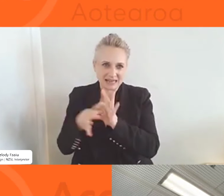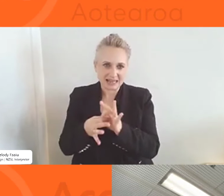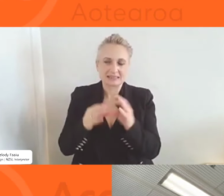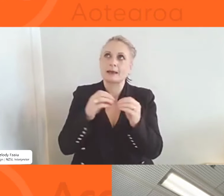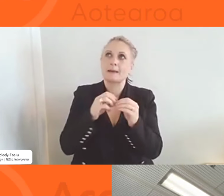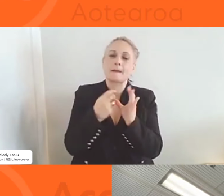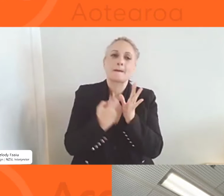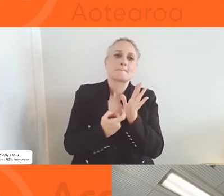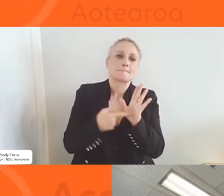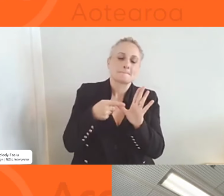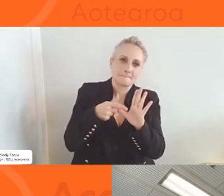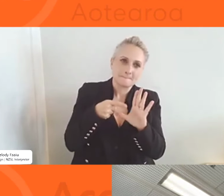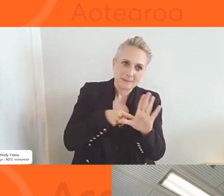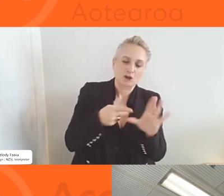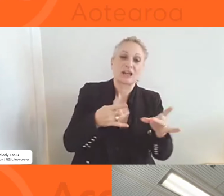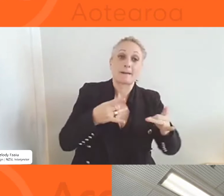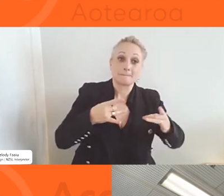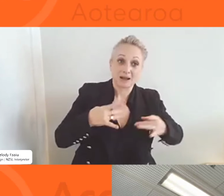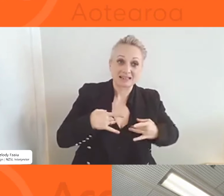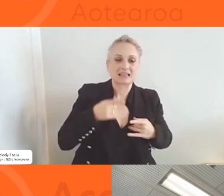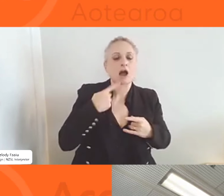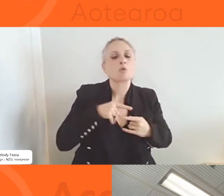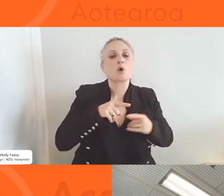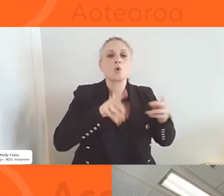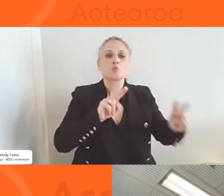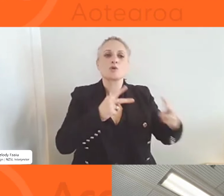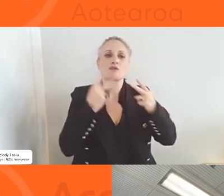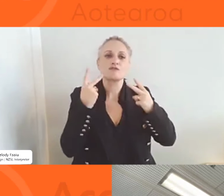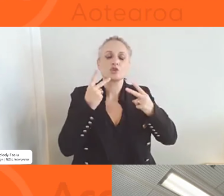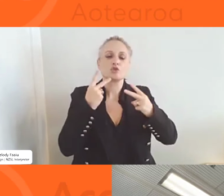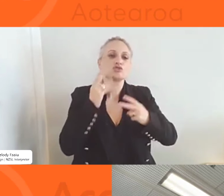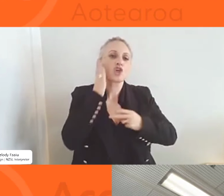the Greys Avenue building built in Auckland with the 12 accessible